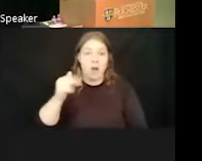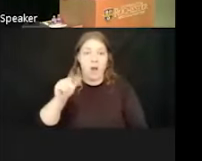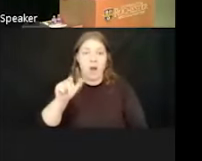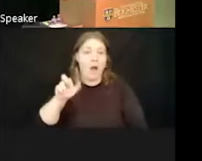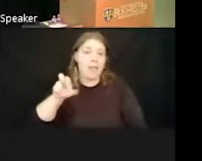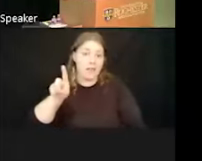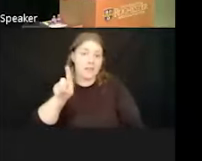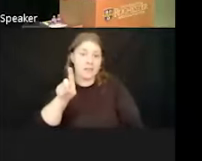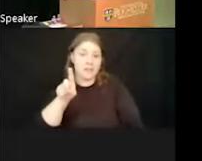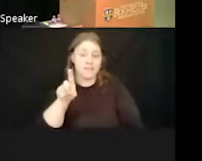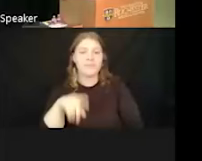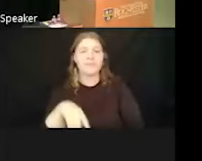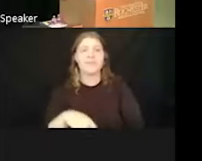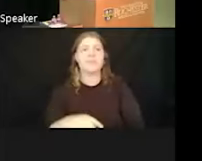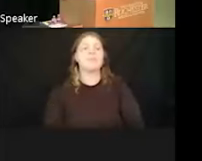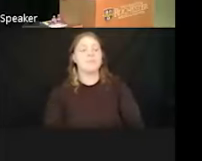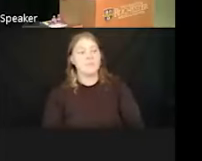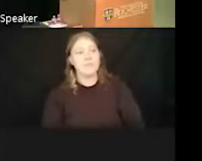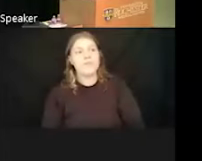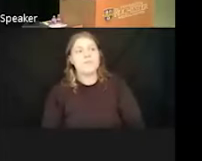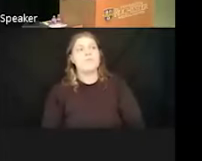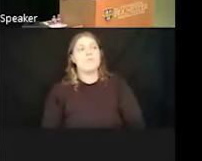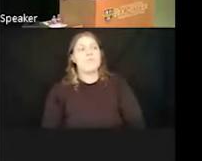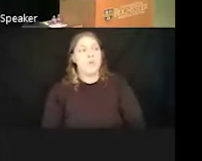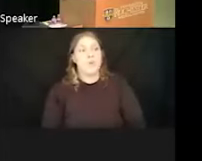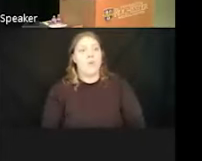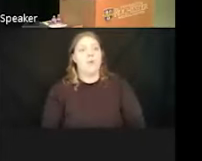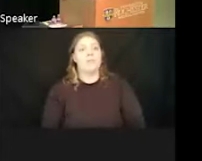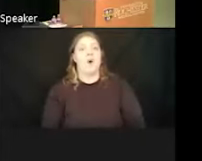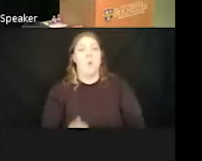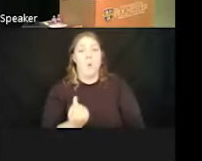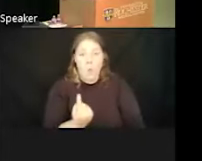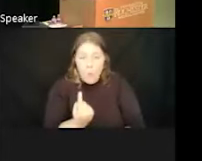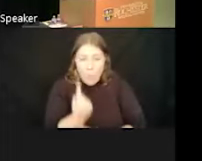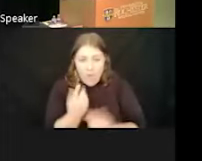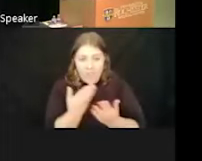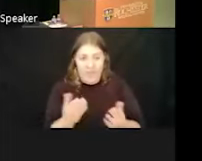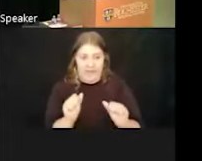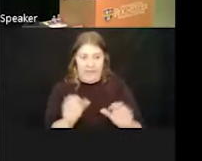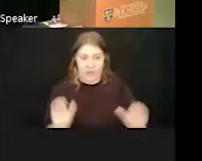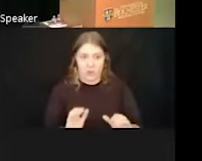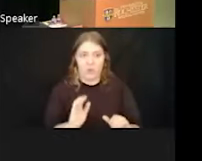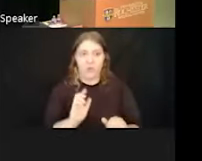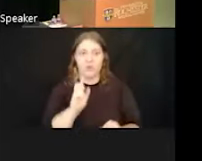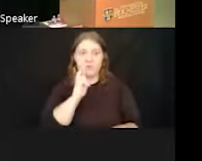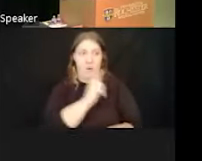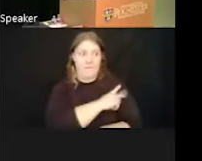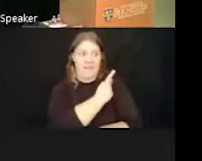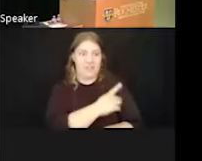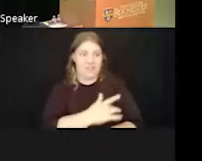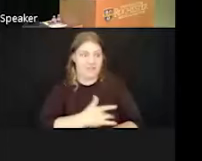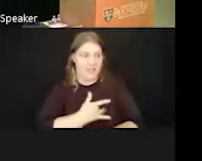are what's one thing we can all do today to make our patients feel more welcome and understood uh